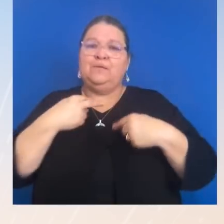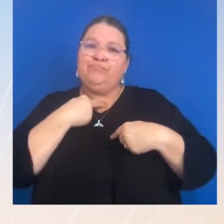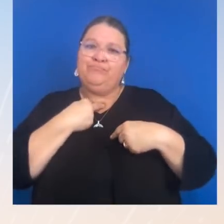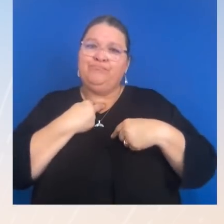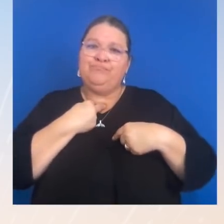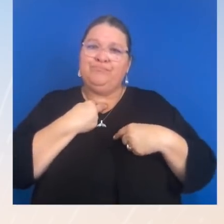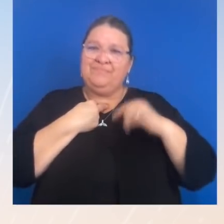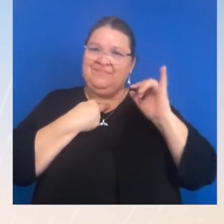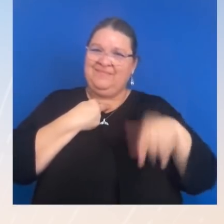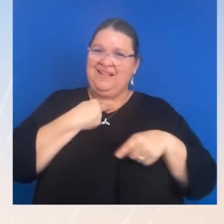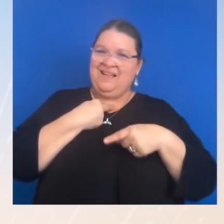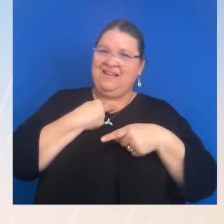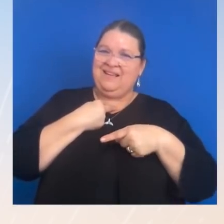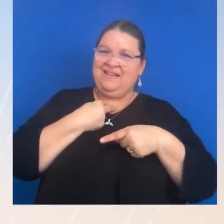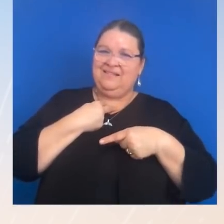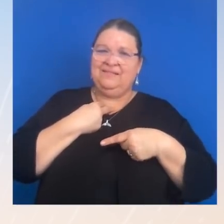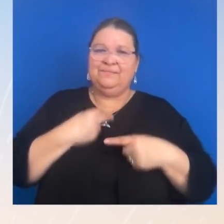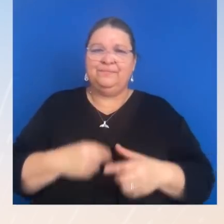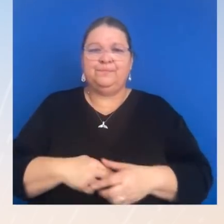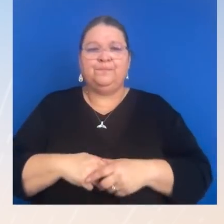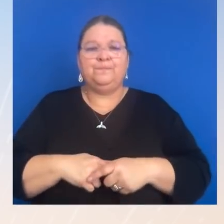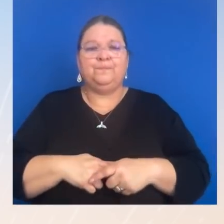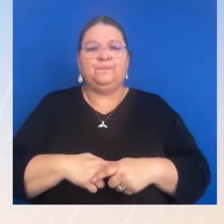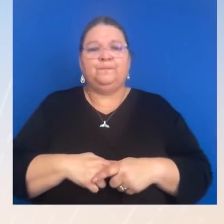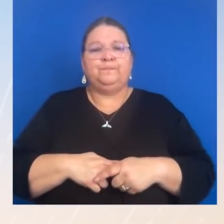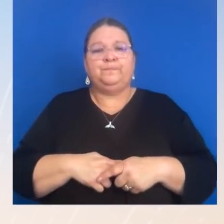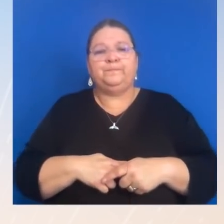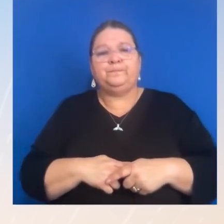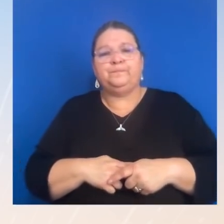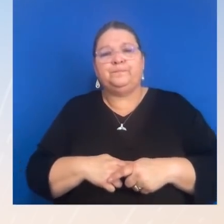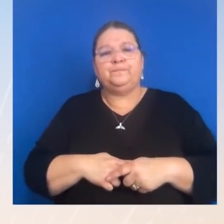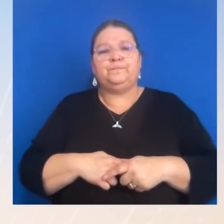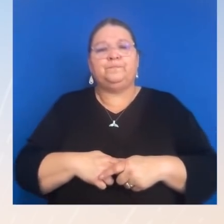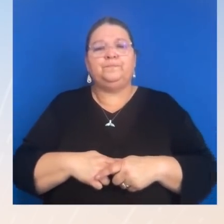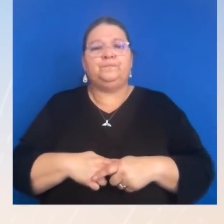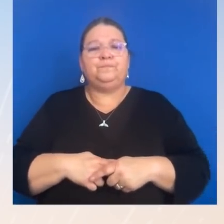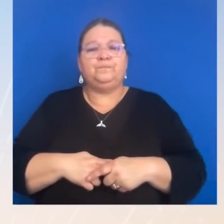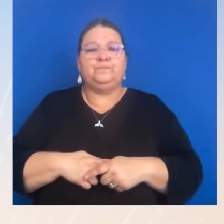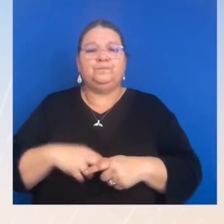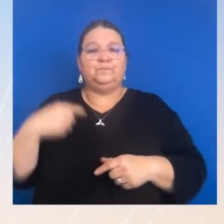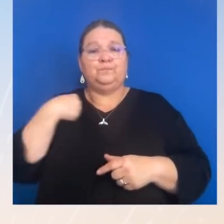even as they were through different channels. But I would note that there have also been developments,